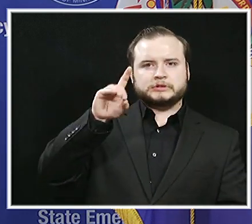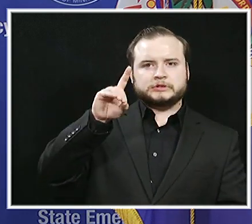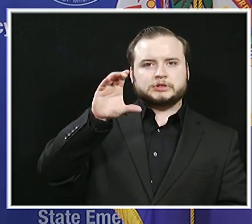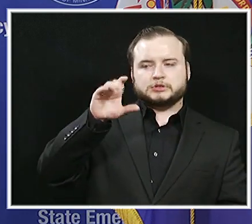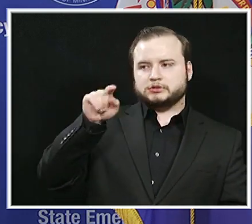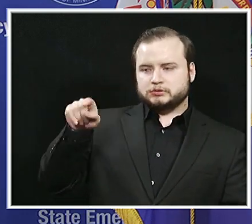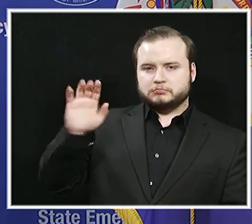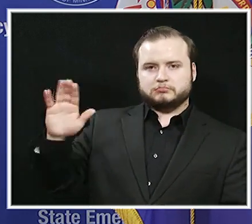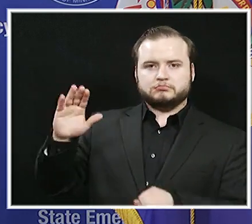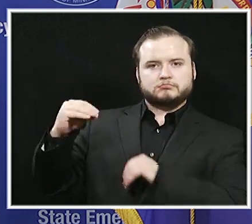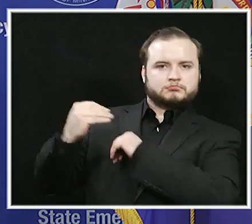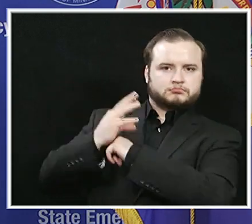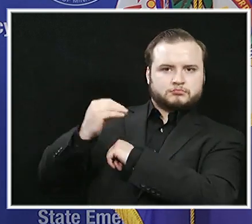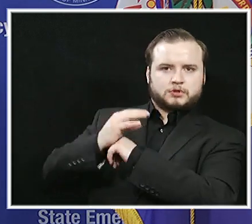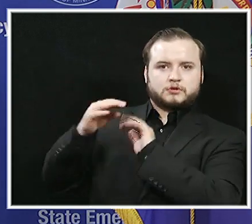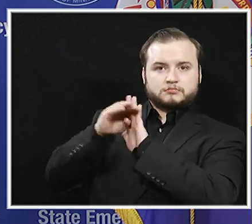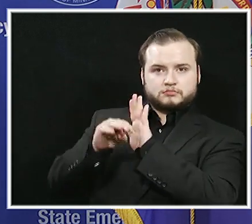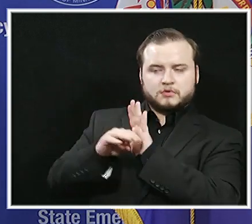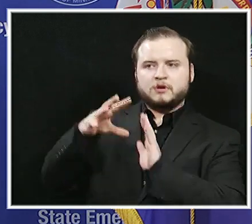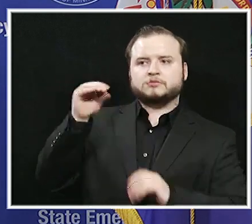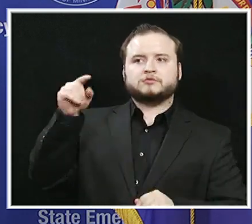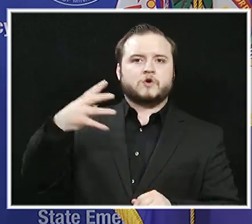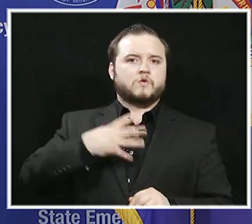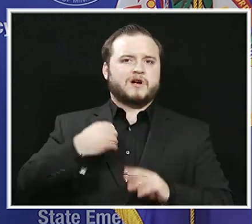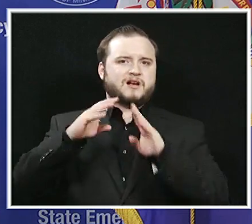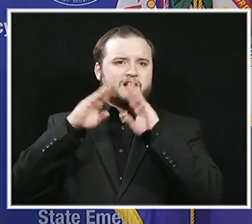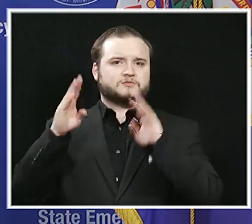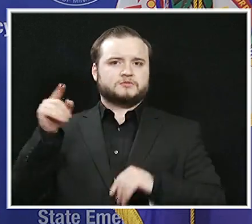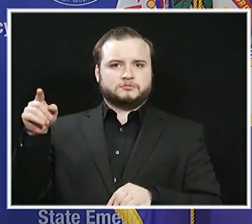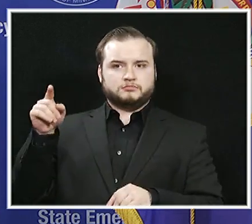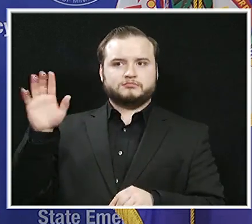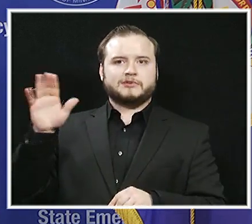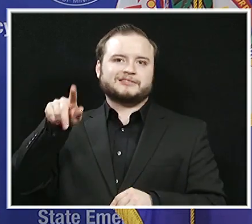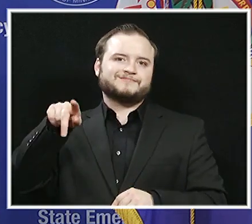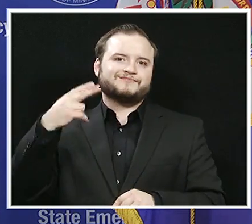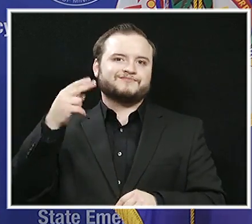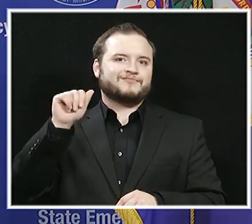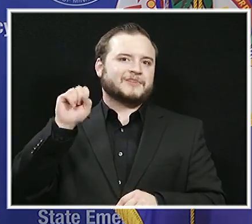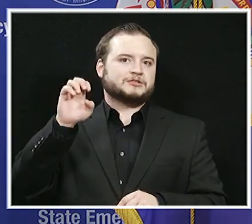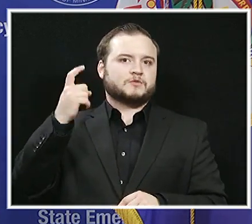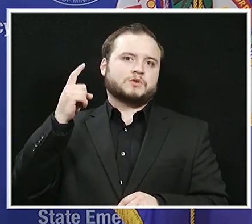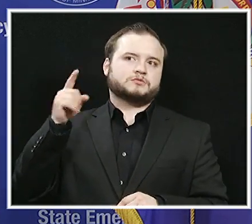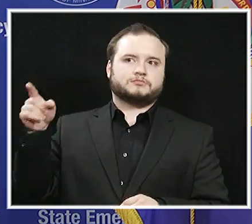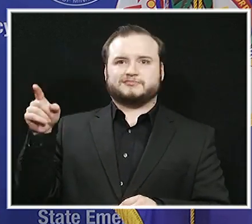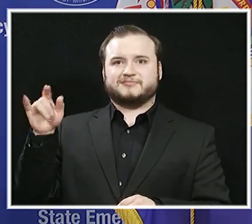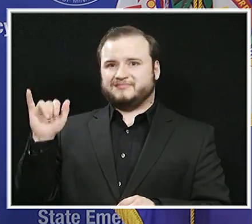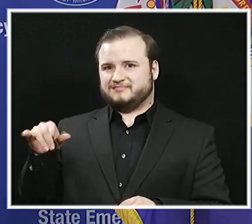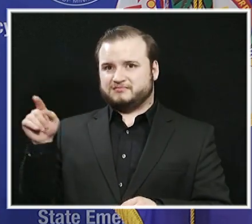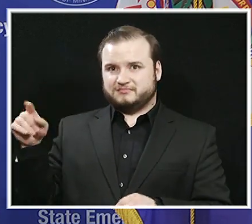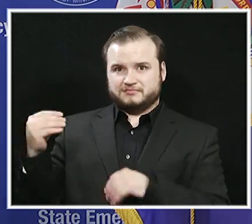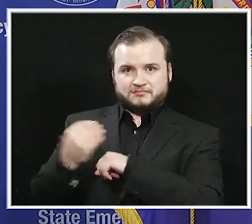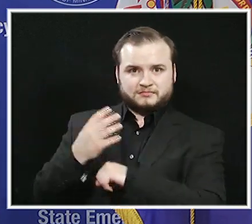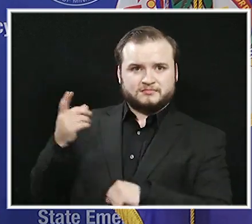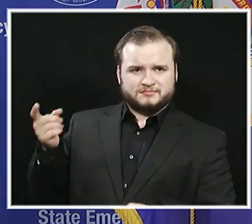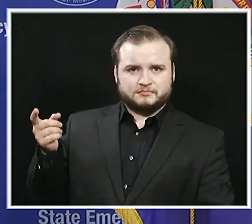an inordinate amount, I'd like to check the number on deaths there, but at this point in time, this is where the difference between CDC guidelines and